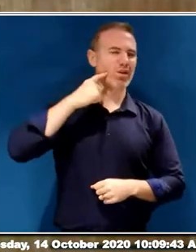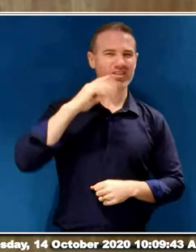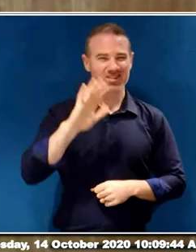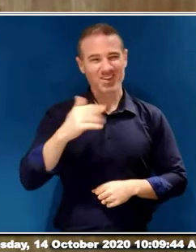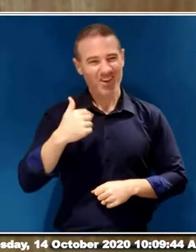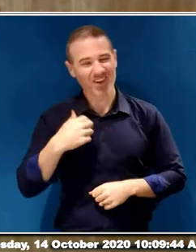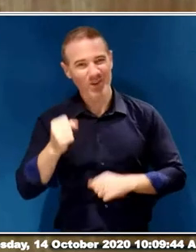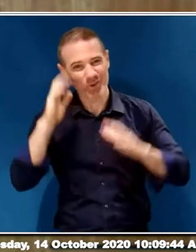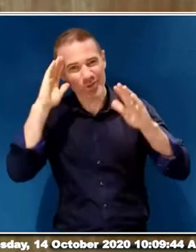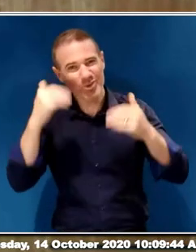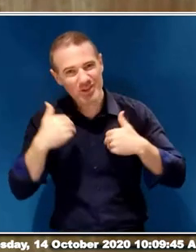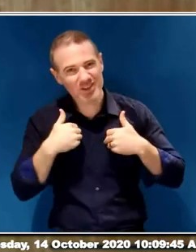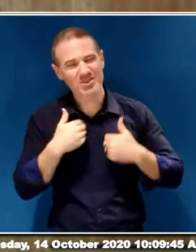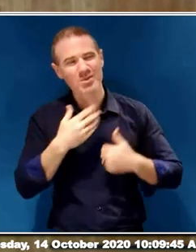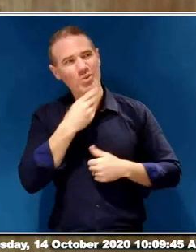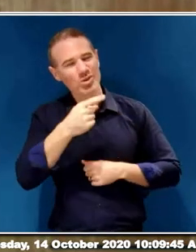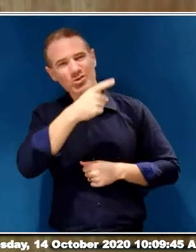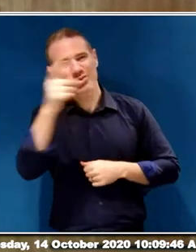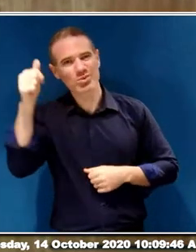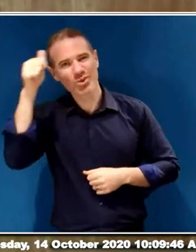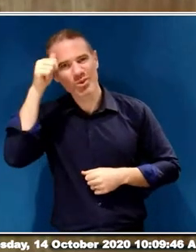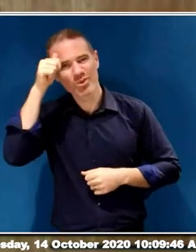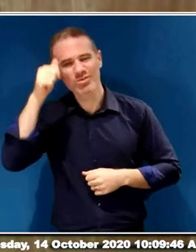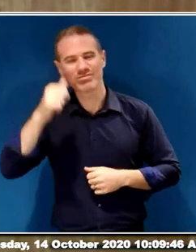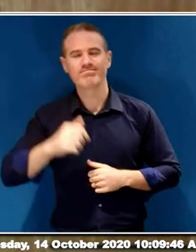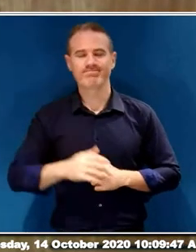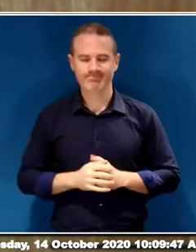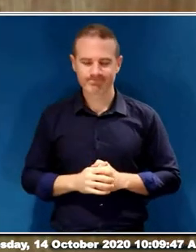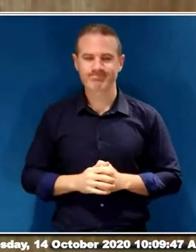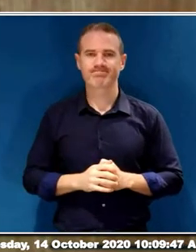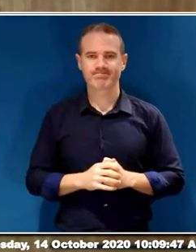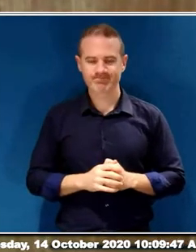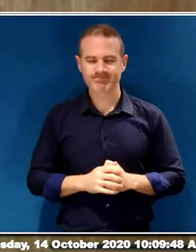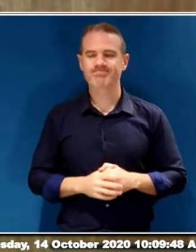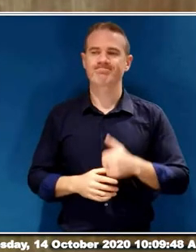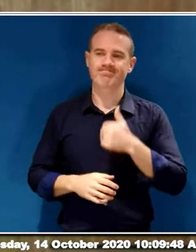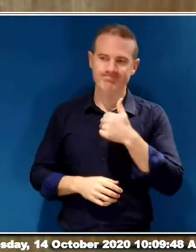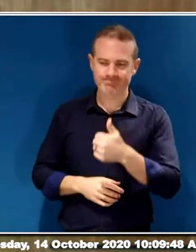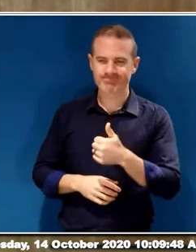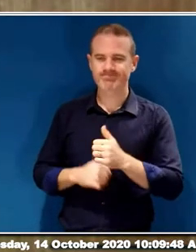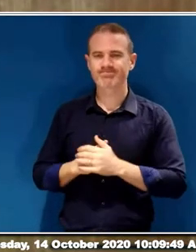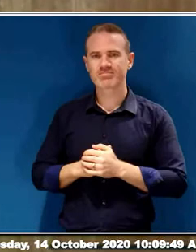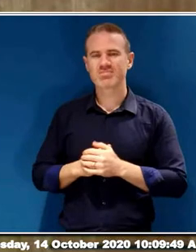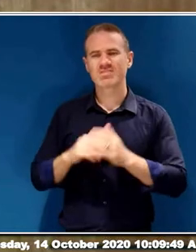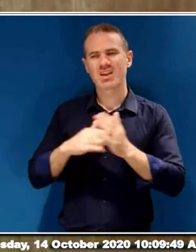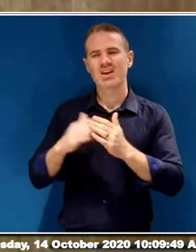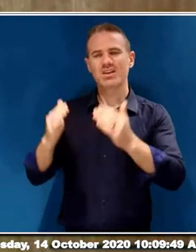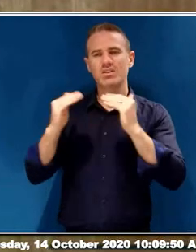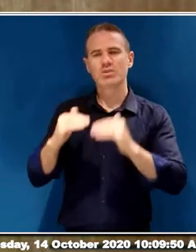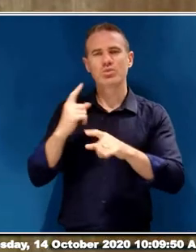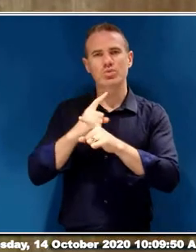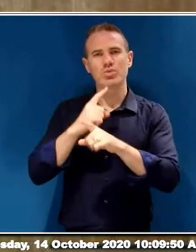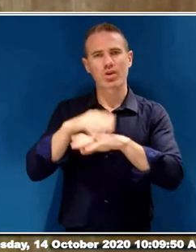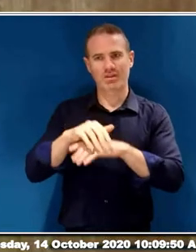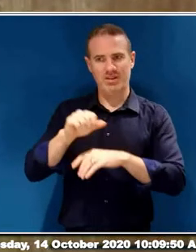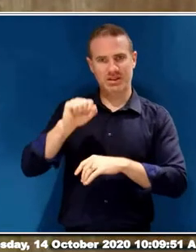Can we turn now to his early education years. Can you tell us about Kobe's experiences in pre-prep.